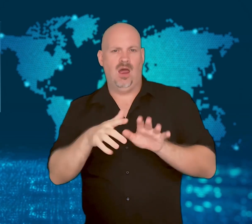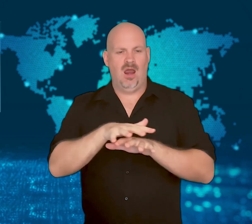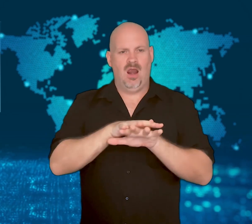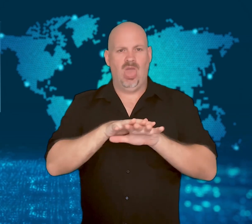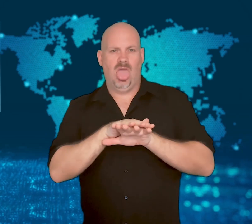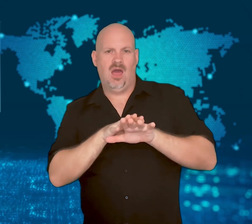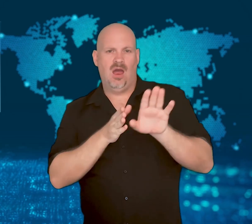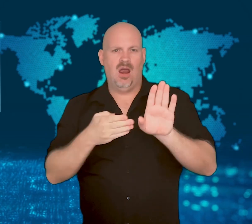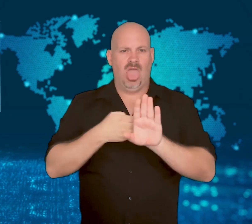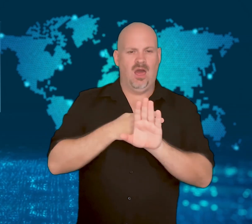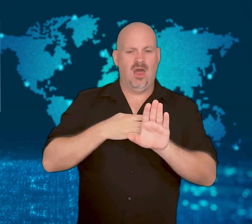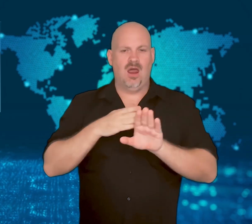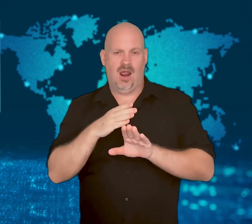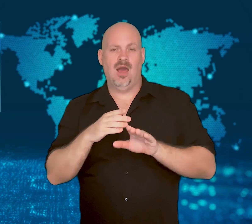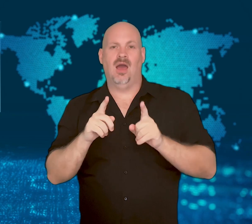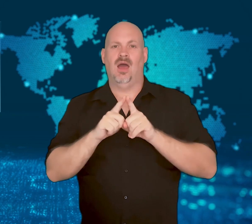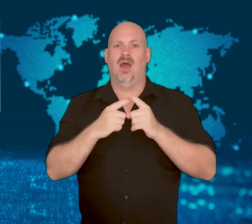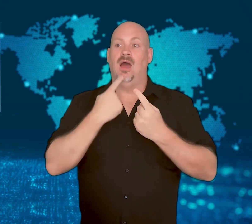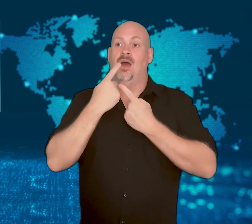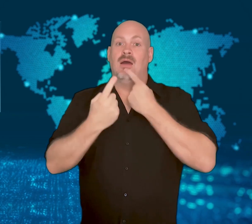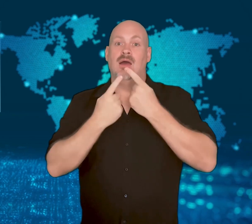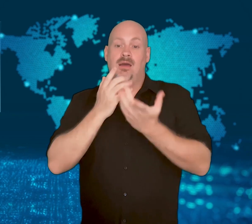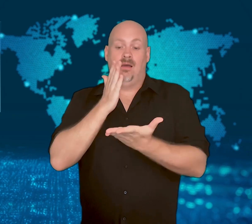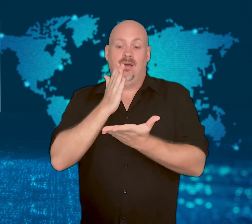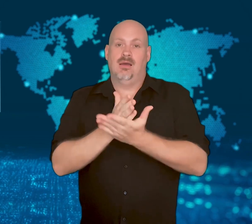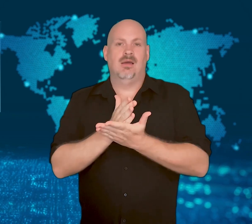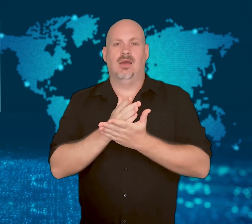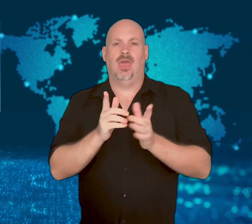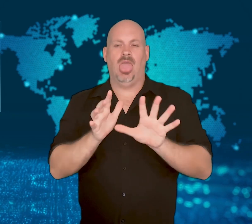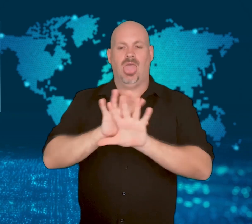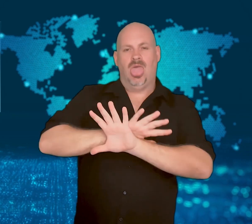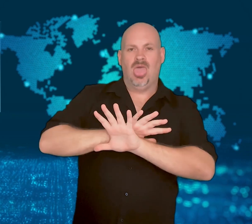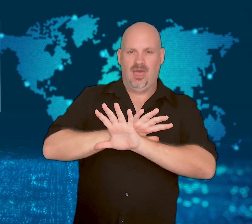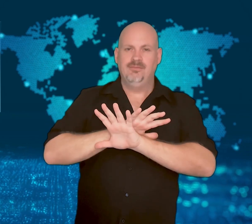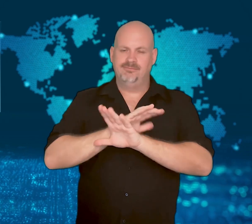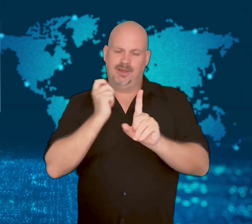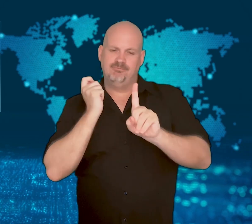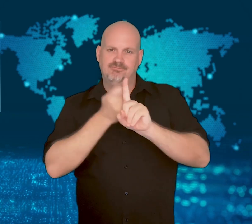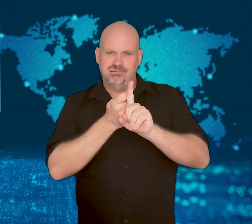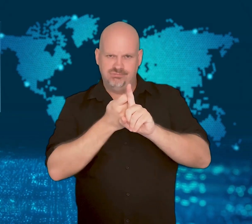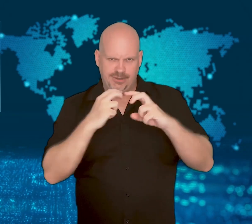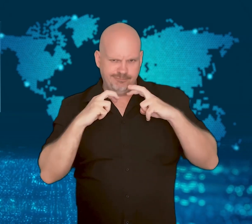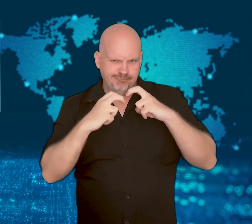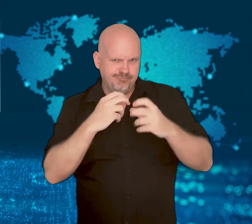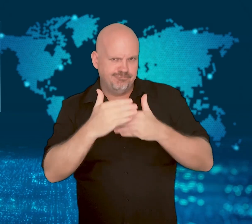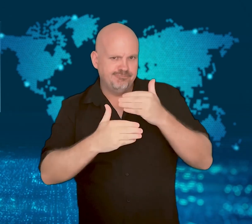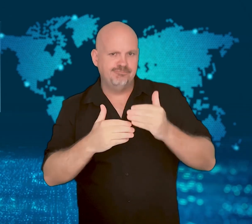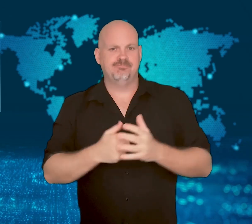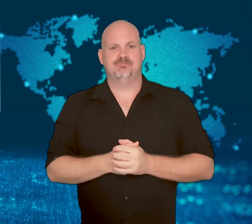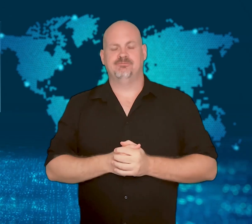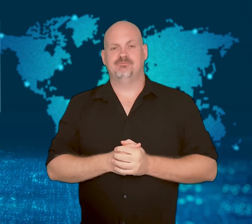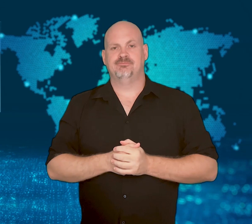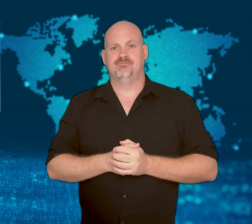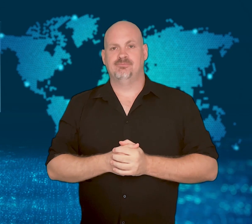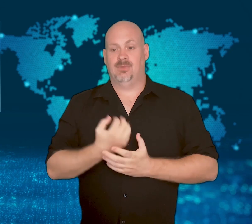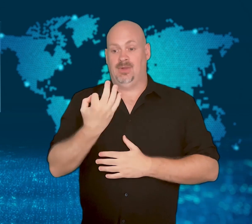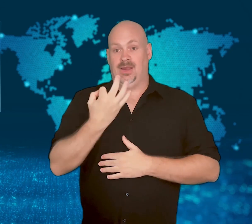a story about the students' disappearance.